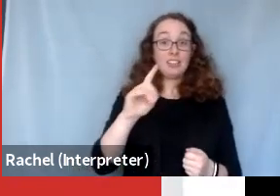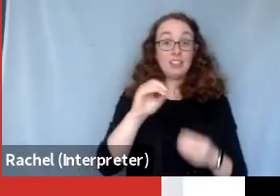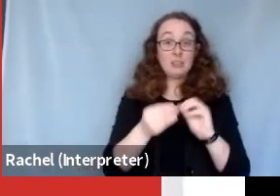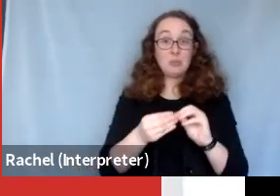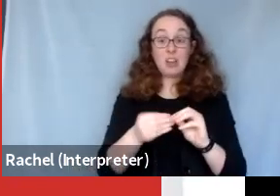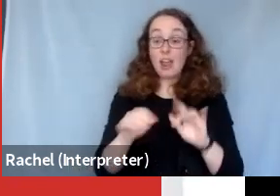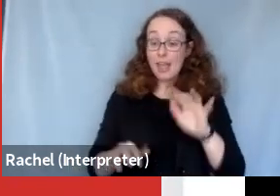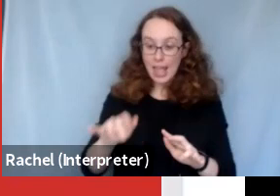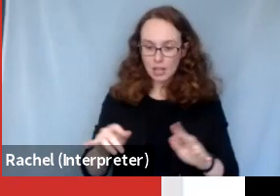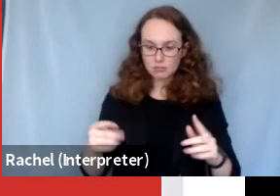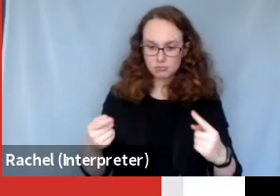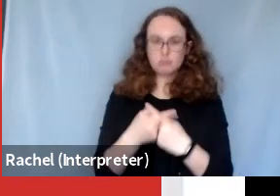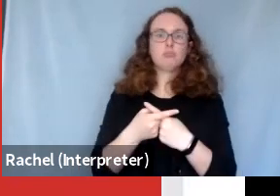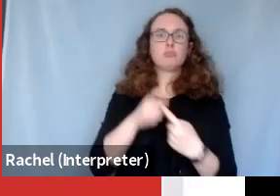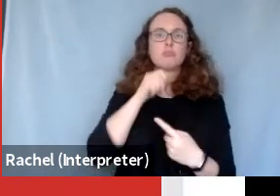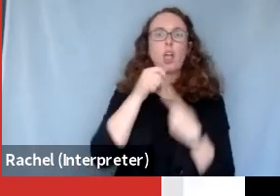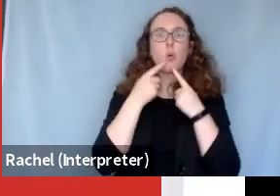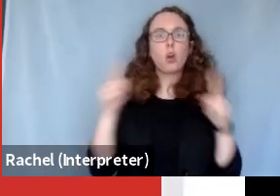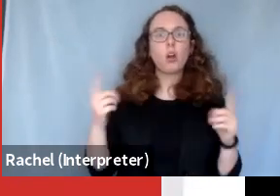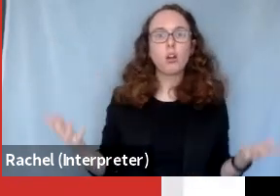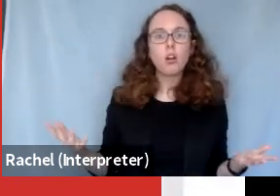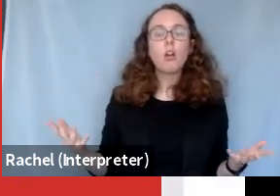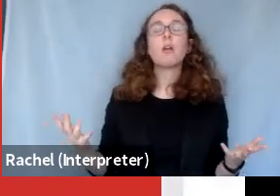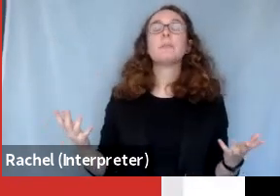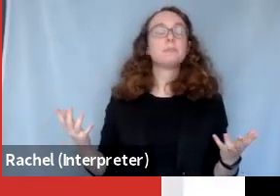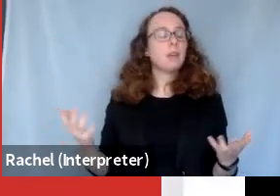we would have to, I assume you're wanting to partner it with